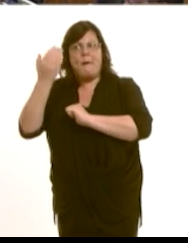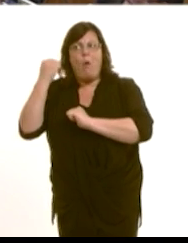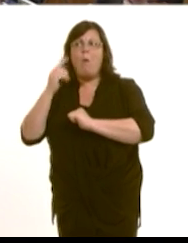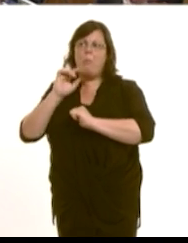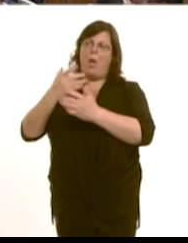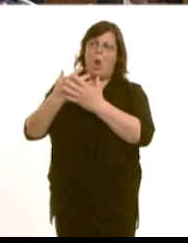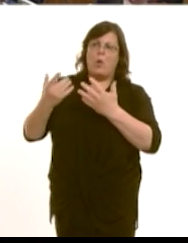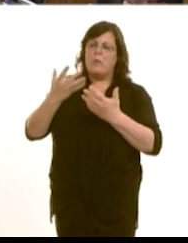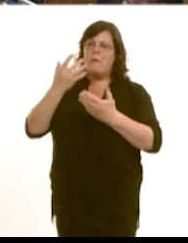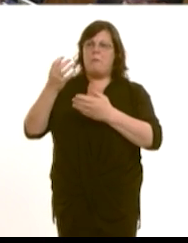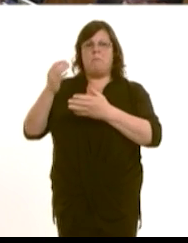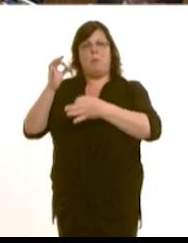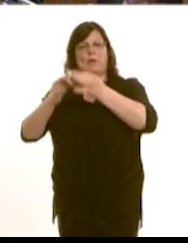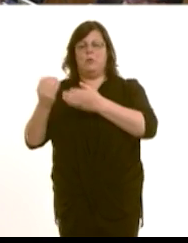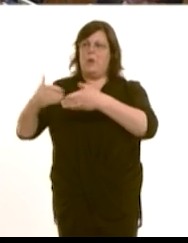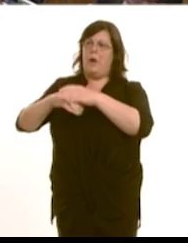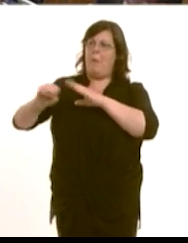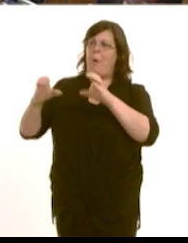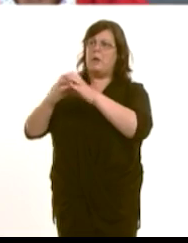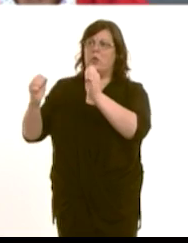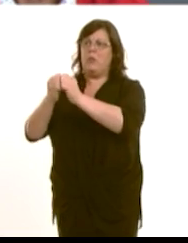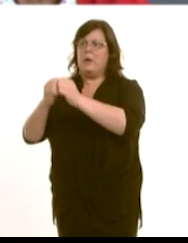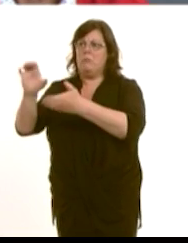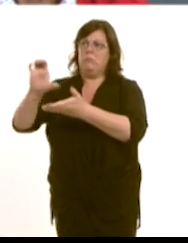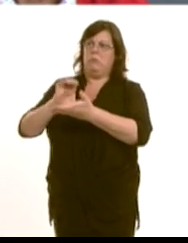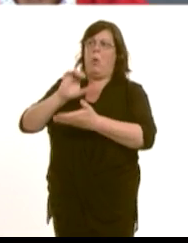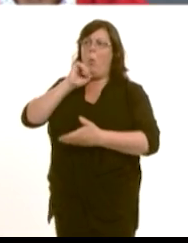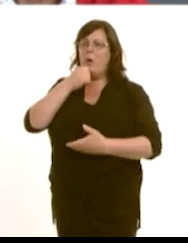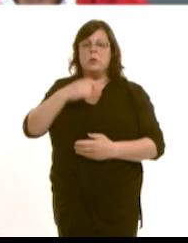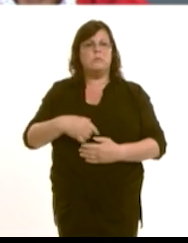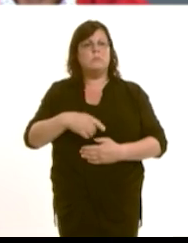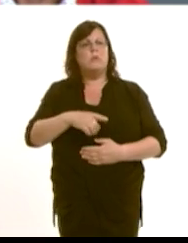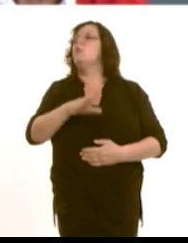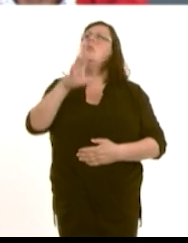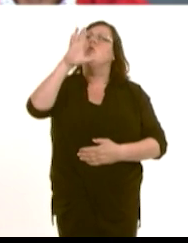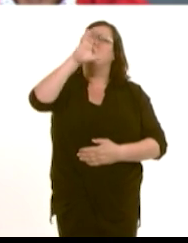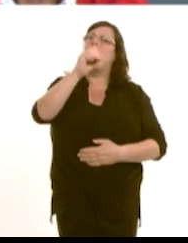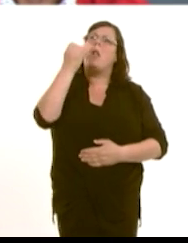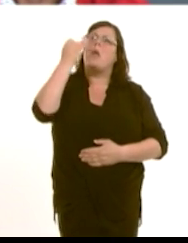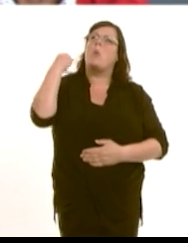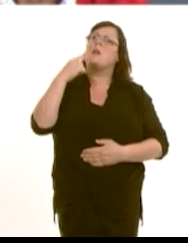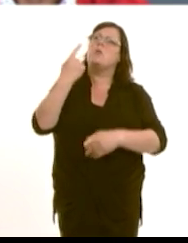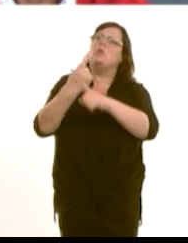Youíll recall last week, when we discussed this, that I suggested that you needed to have a word with your Westminster Members of Parliament, and that you needed to tell